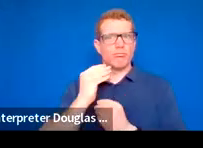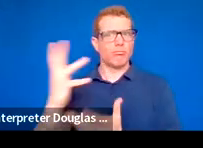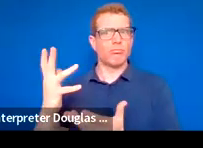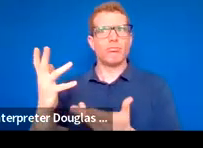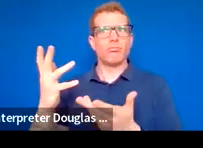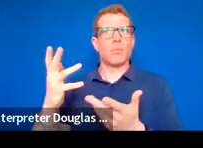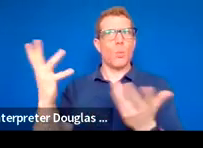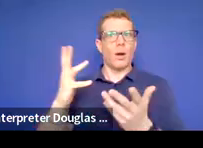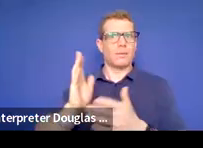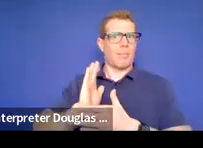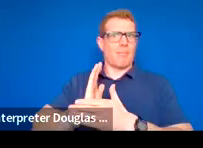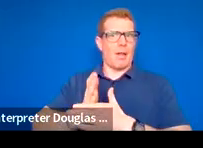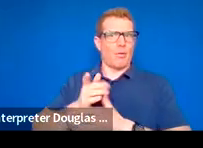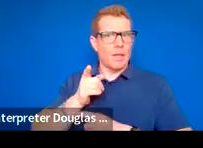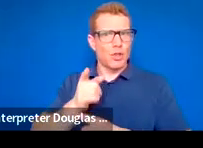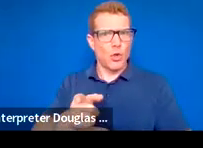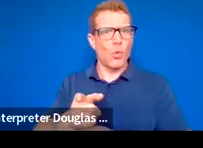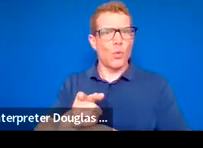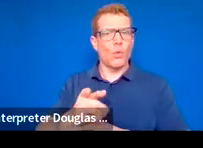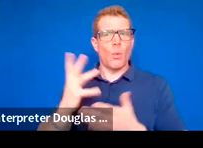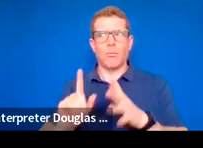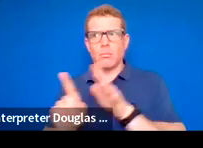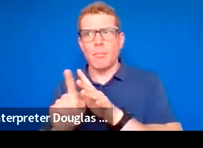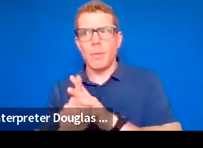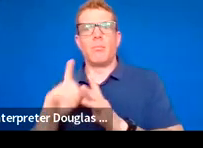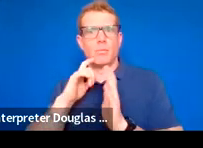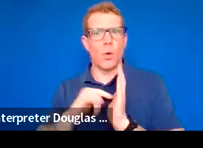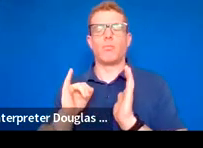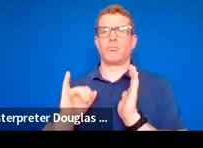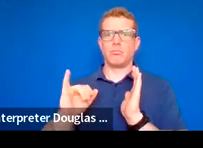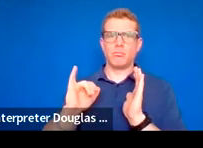It is caused by many things, but mostly it's Alzheimer's disease from all cognitive impairment.